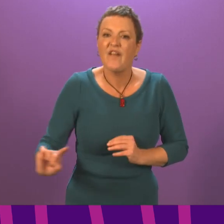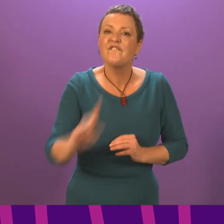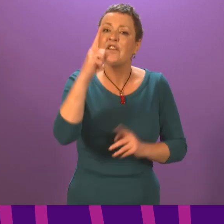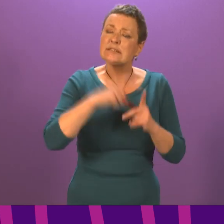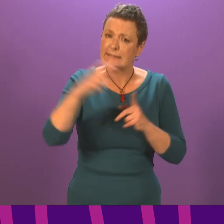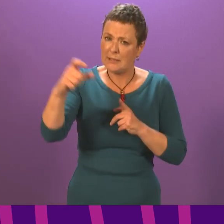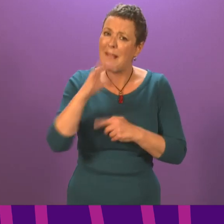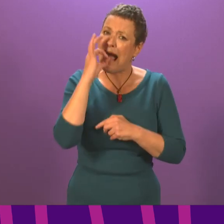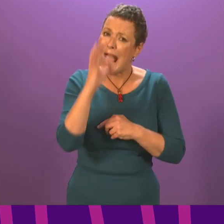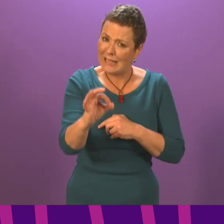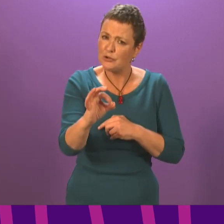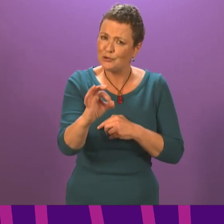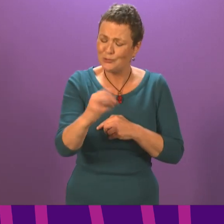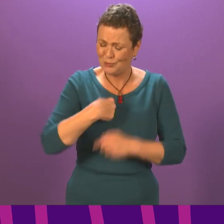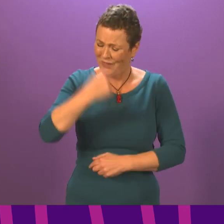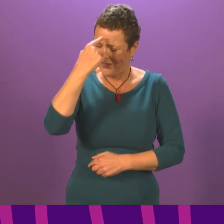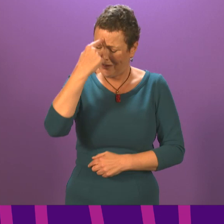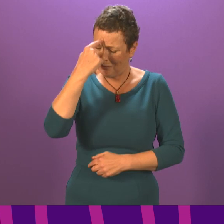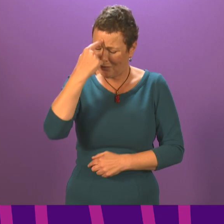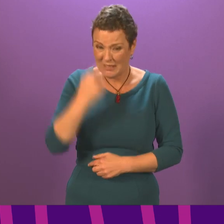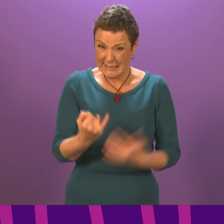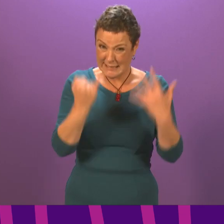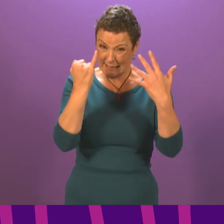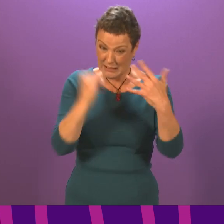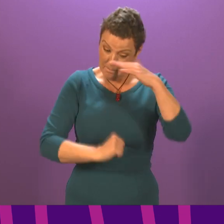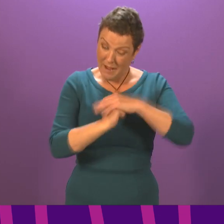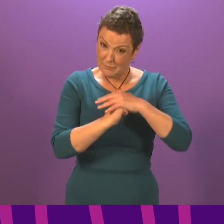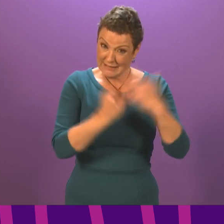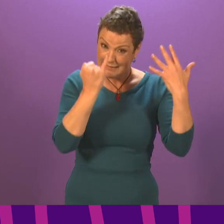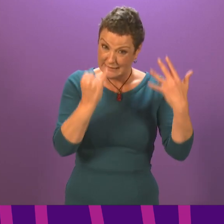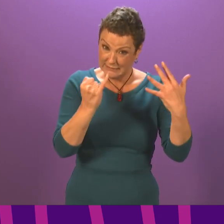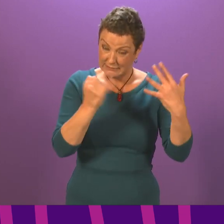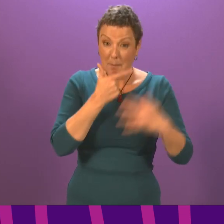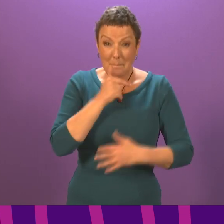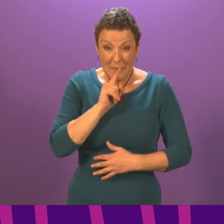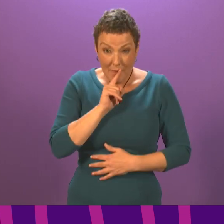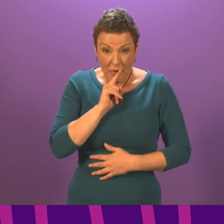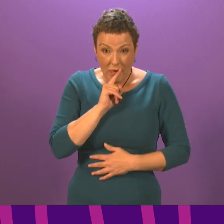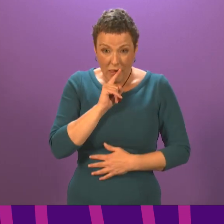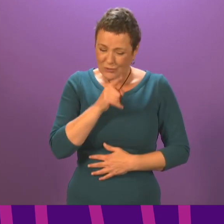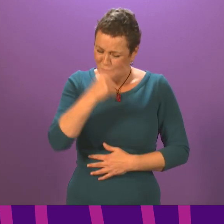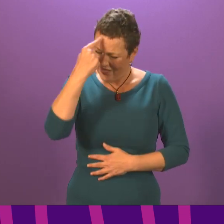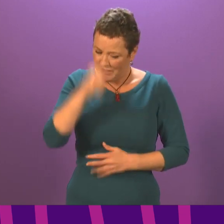to reconsider allowing only up to six people from two households to meet in their homes